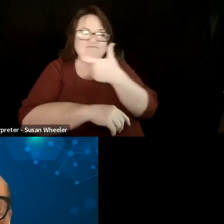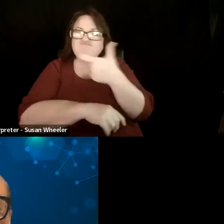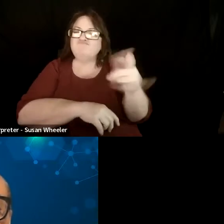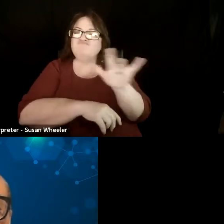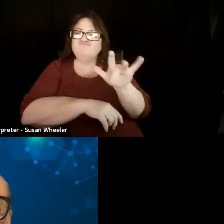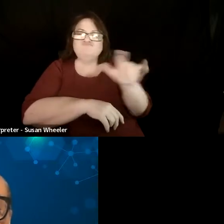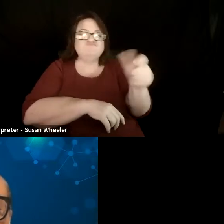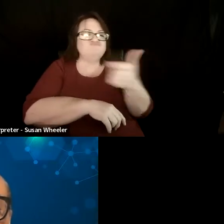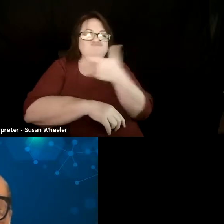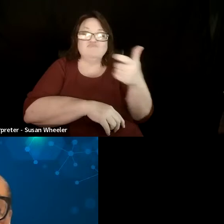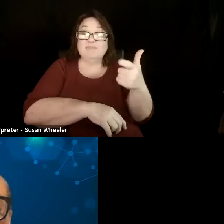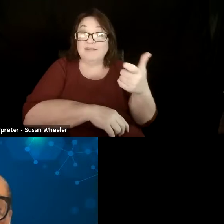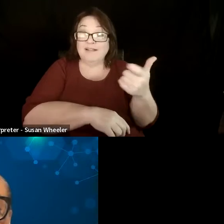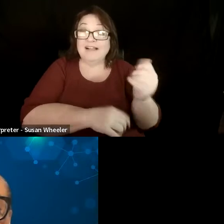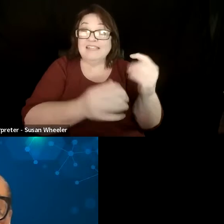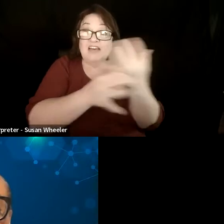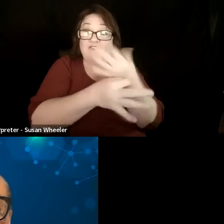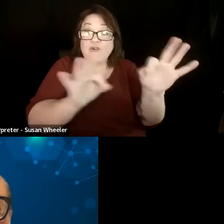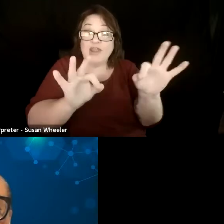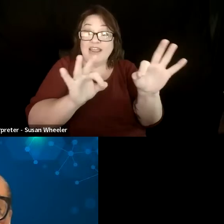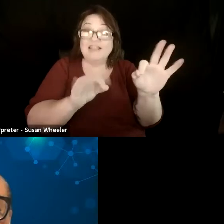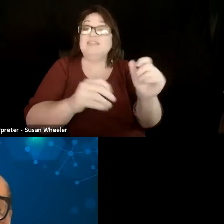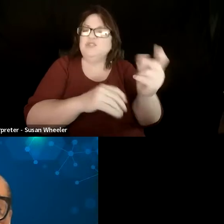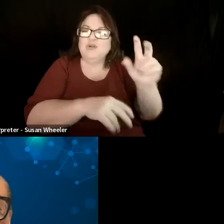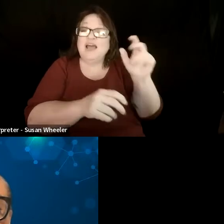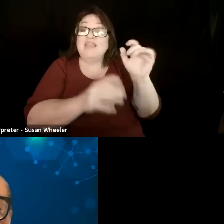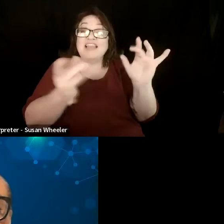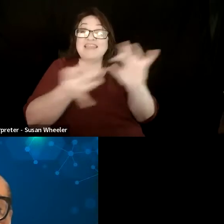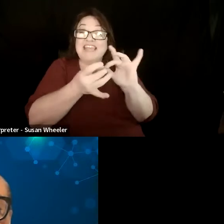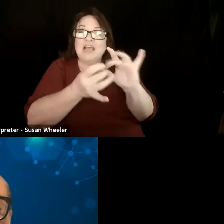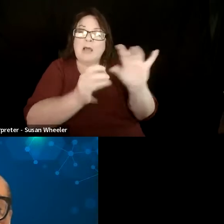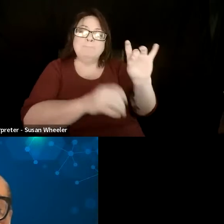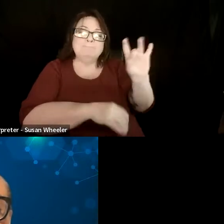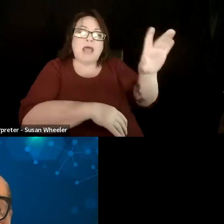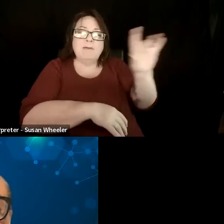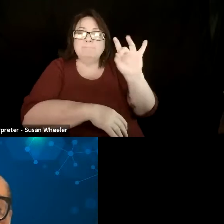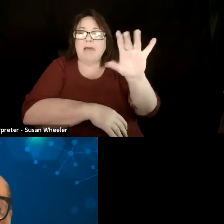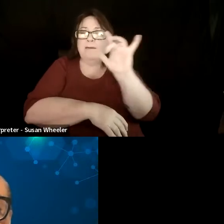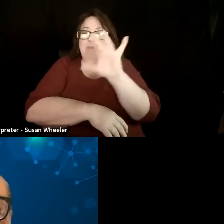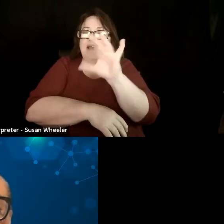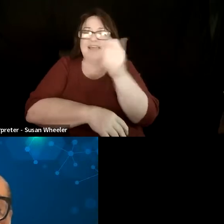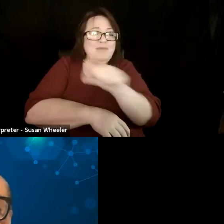Feel free to send the link to other parents, other people who may find this information valuable.